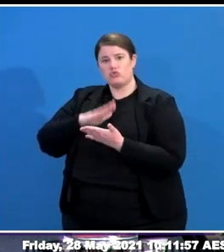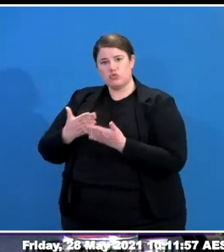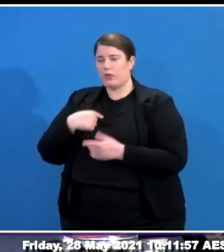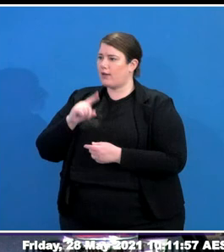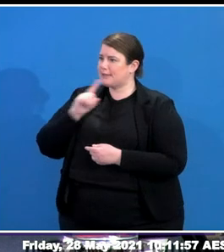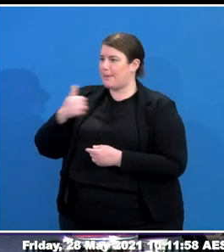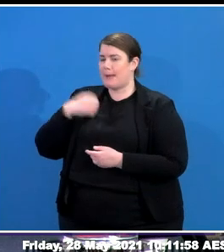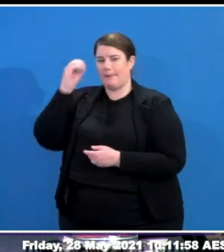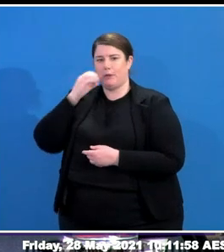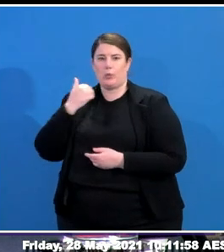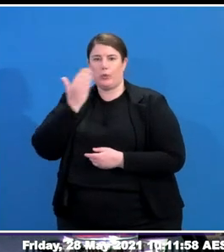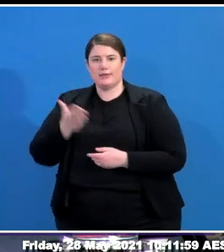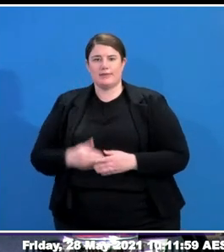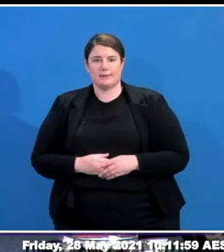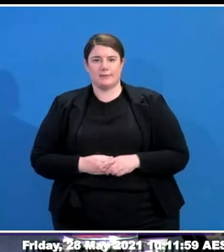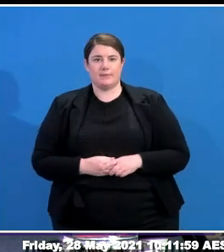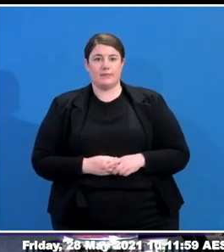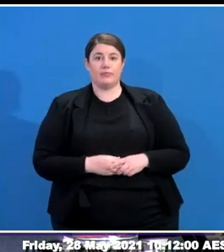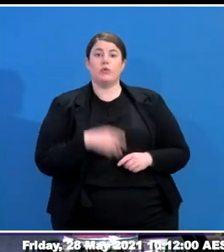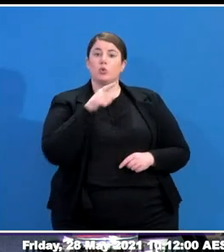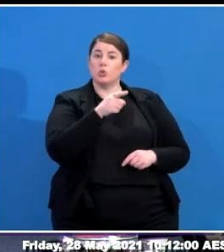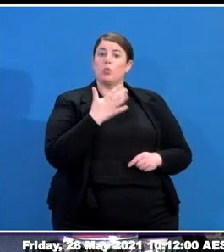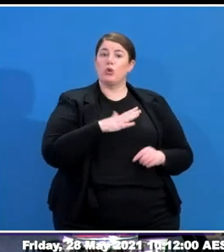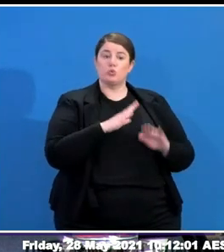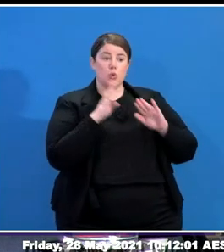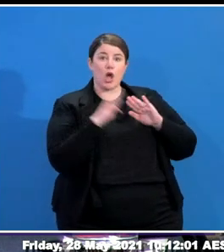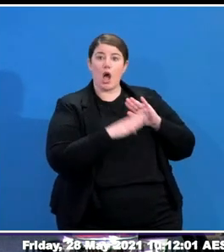And you wanted to shield the report from what were the obvious